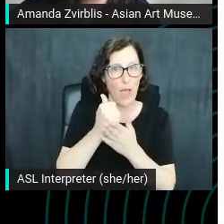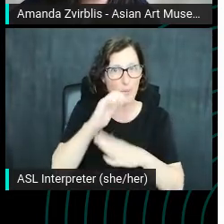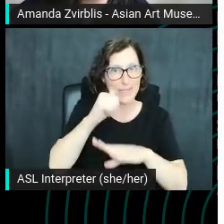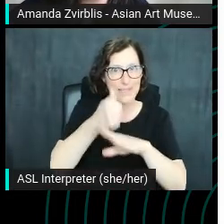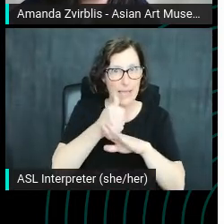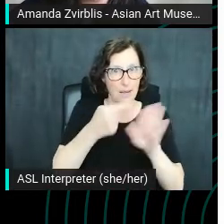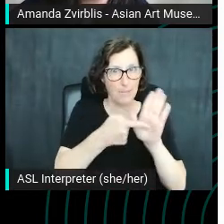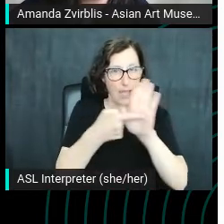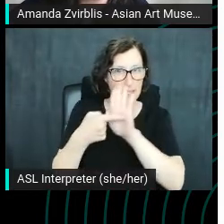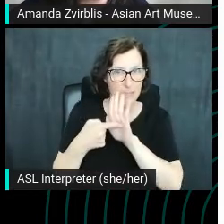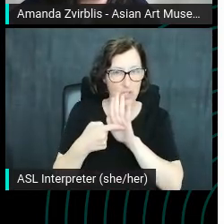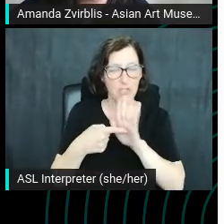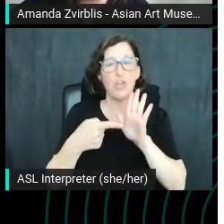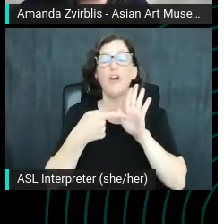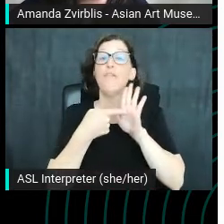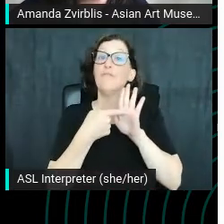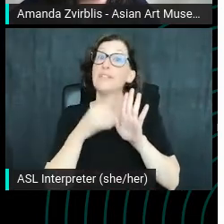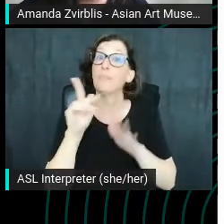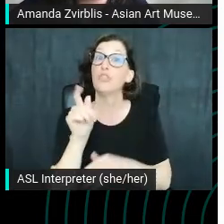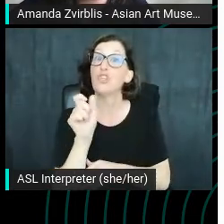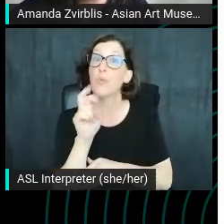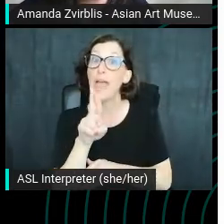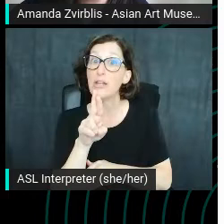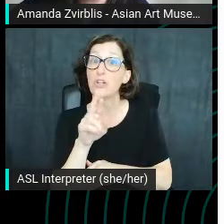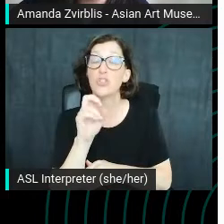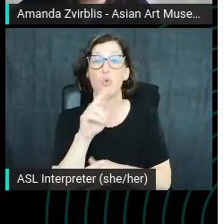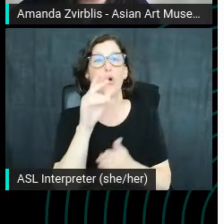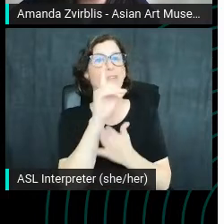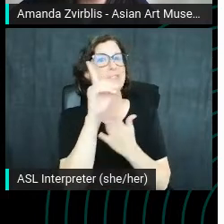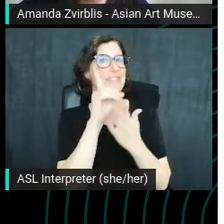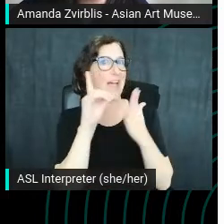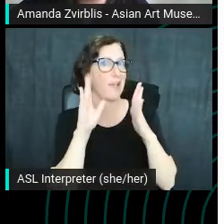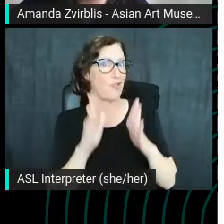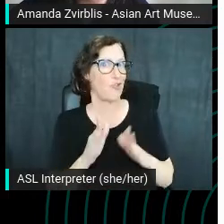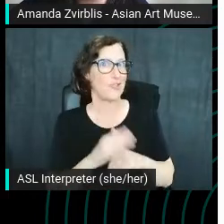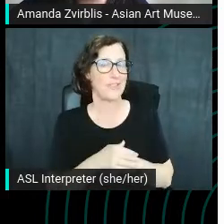like curators or exhibition designers. During the past year and a half,